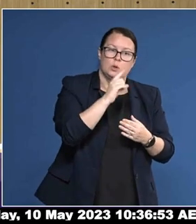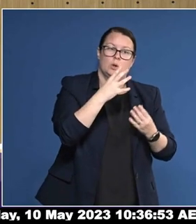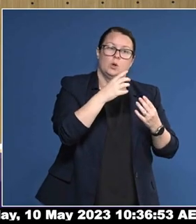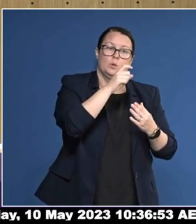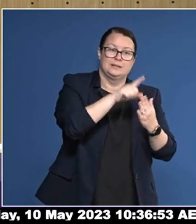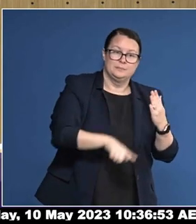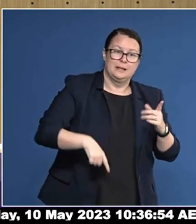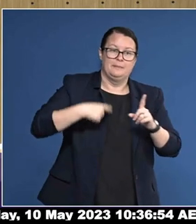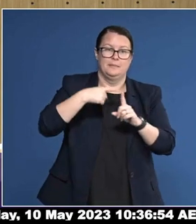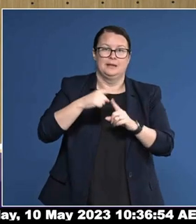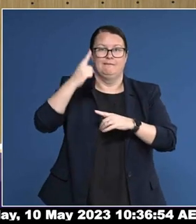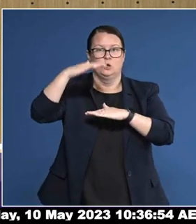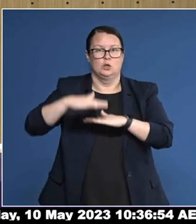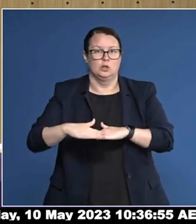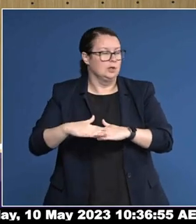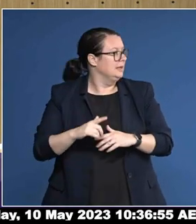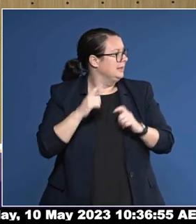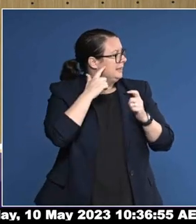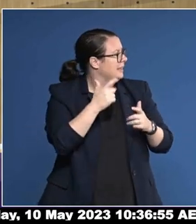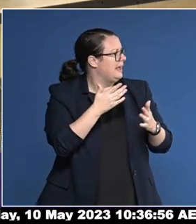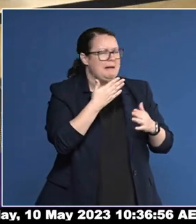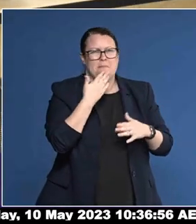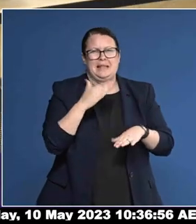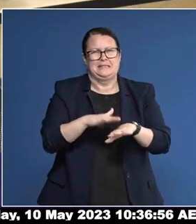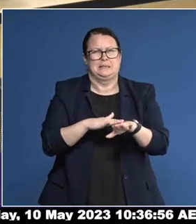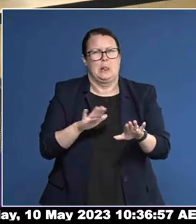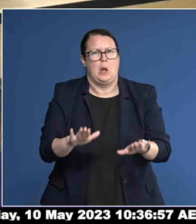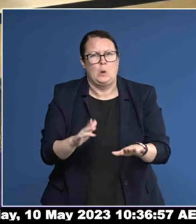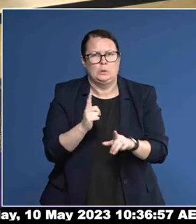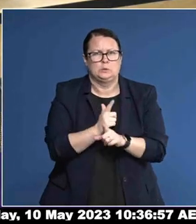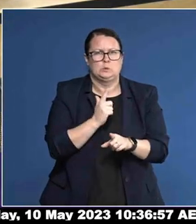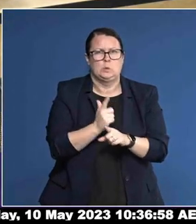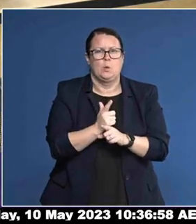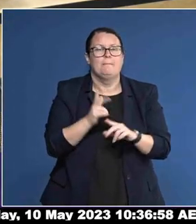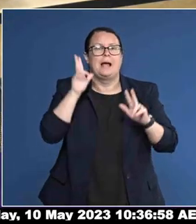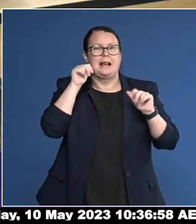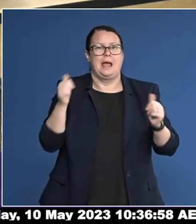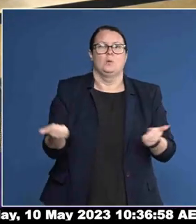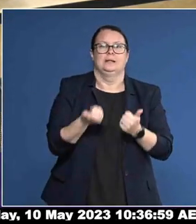Can I ask you to slow down a bit and also speak up so everything's captured,